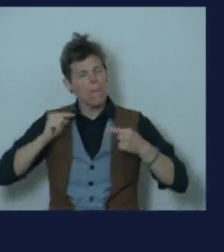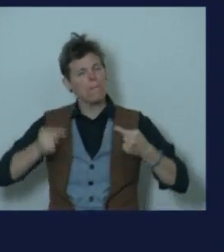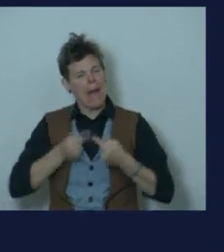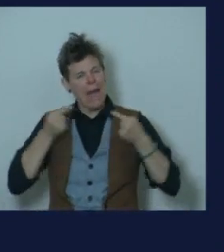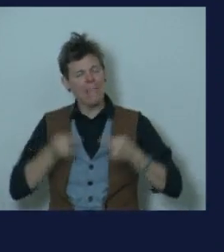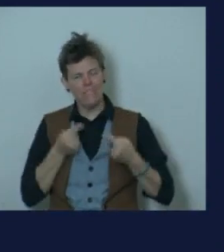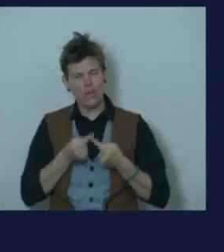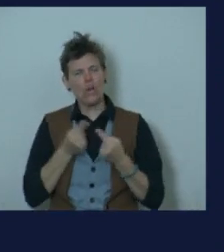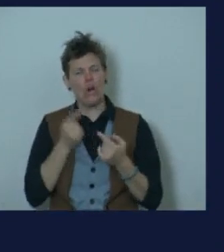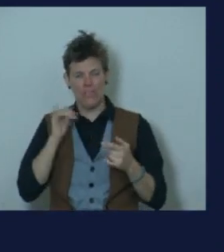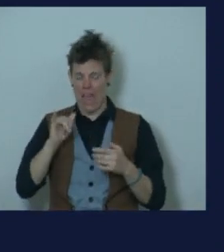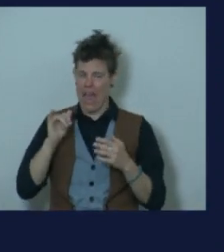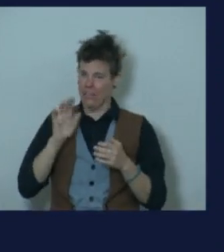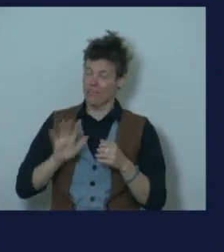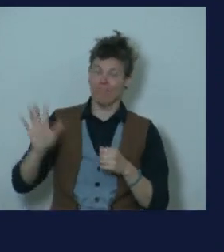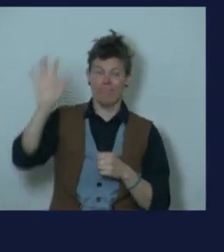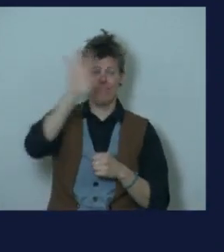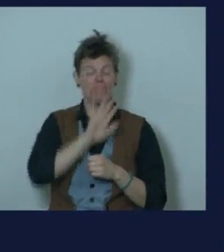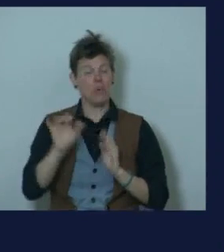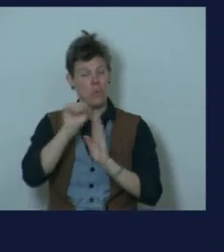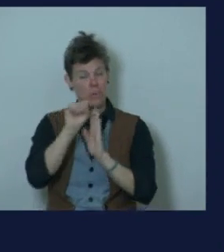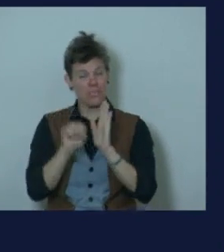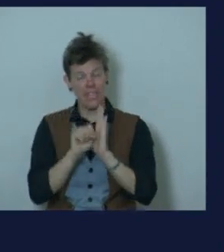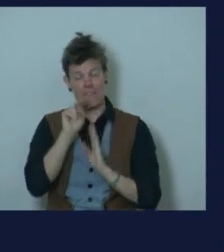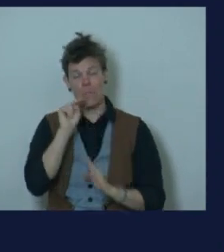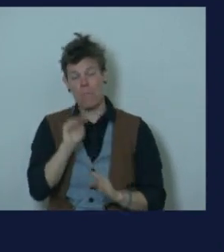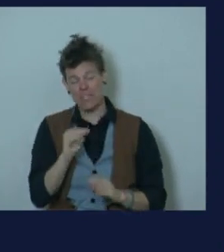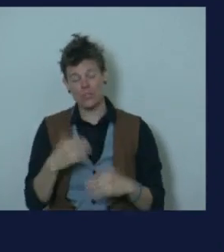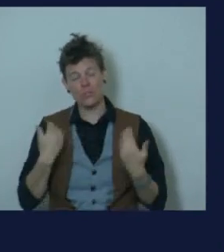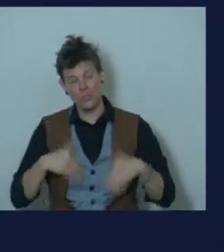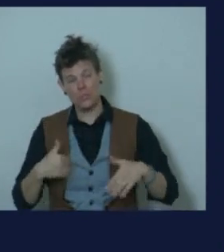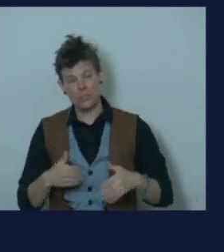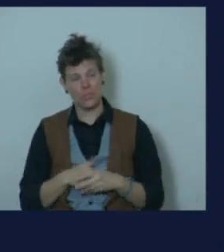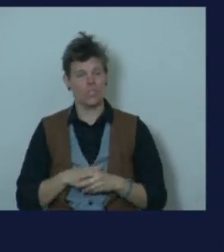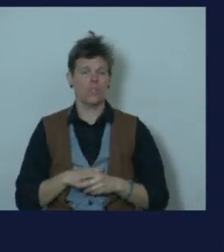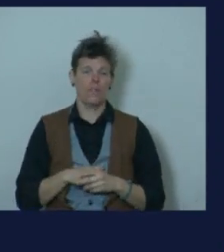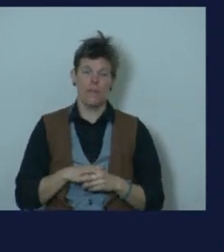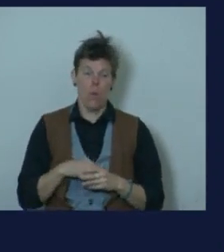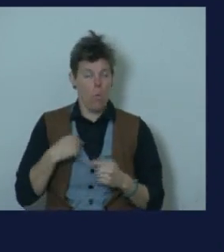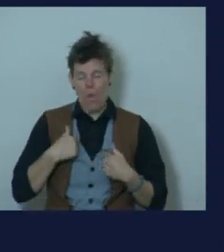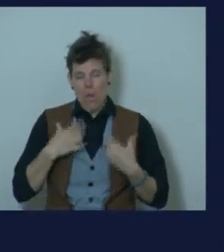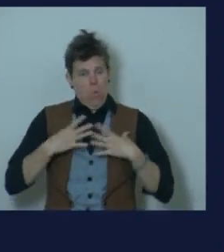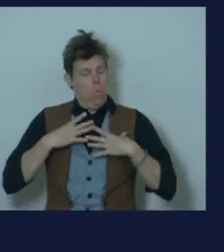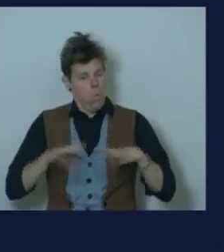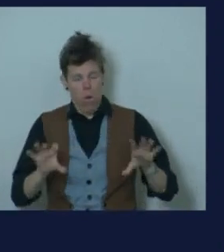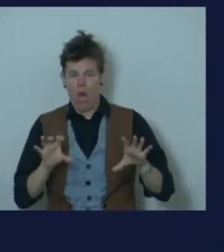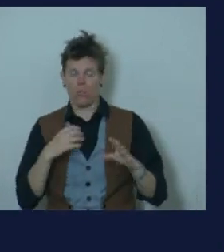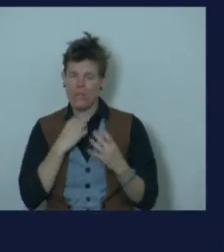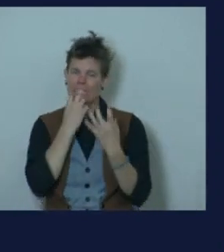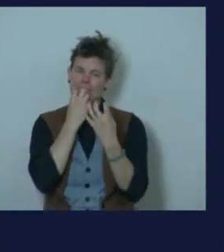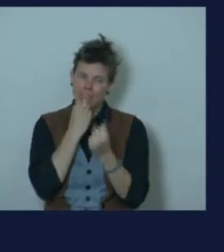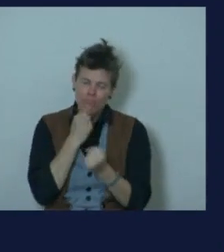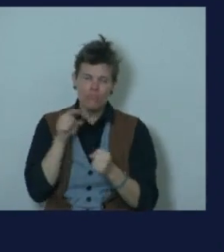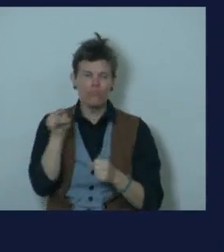SMALL BUSINESSES. SOME OF THEM MAY NEVER RECOVER. THAT IS AS PAINFUL AS ANYTHING ELSE THAT OCCURRED IN THE STATE.